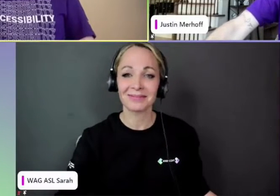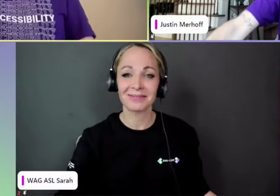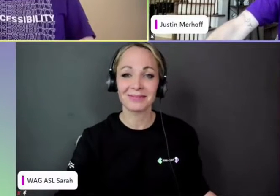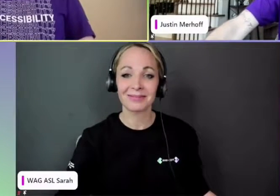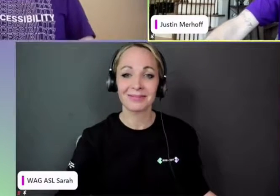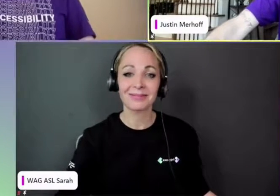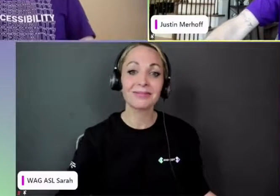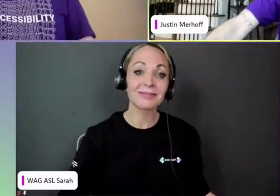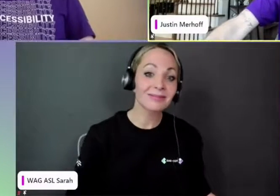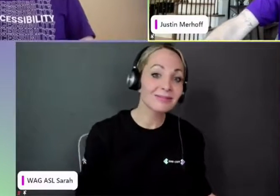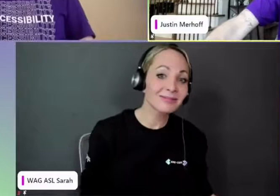All right.